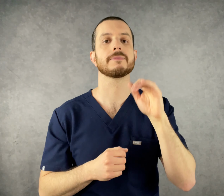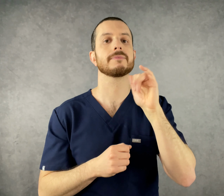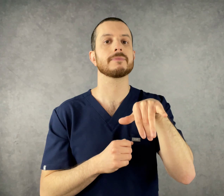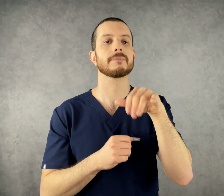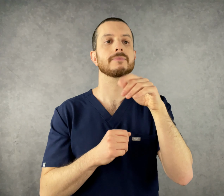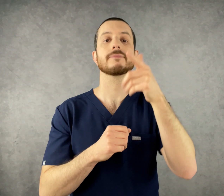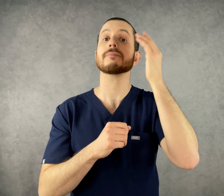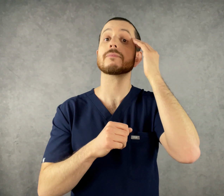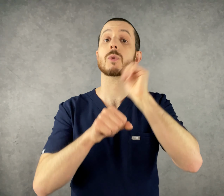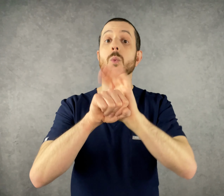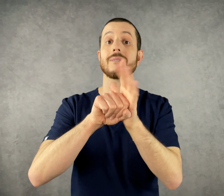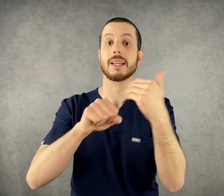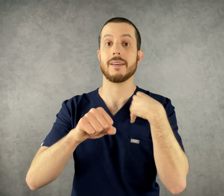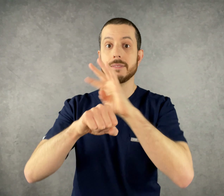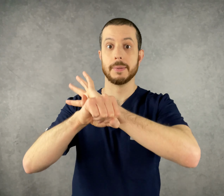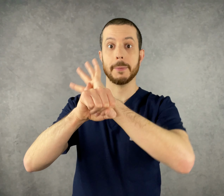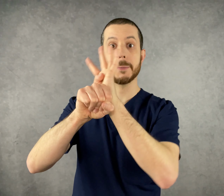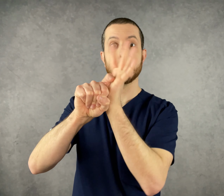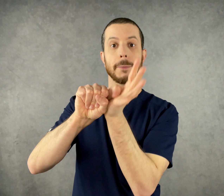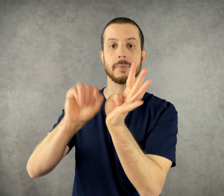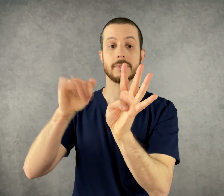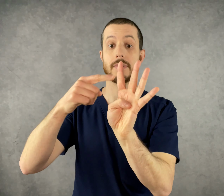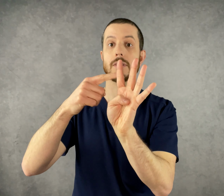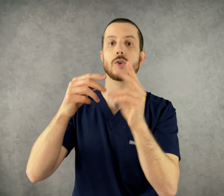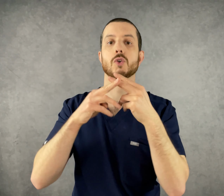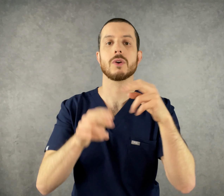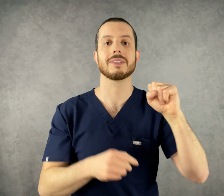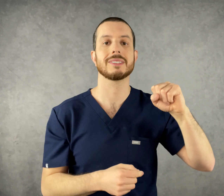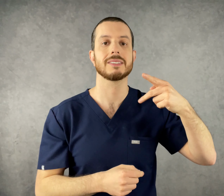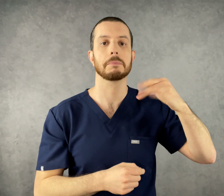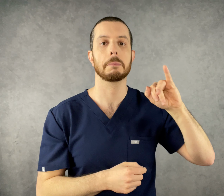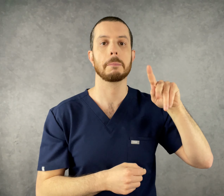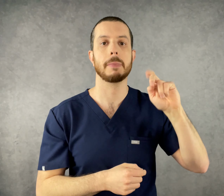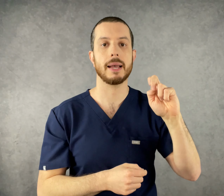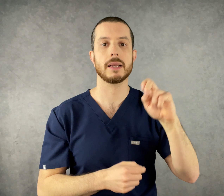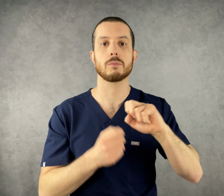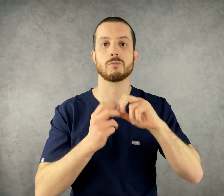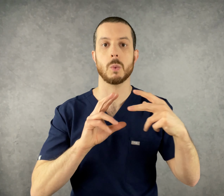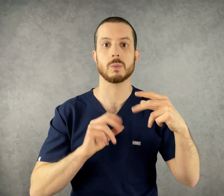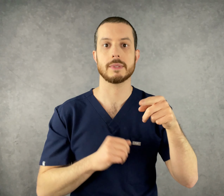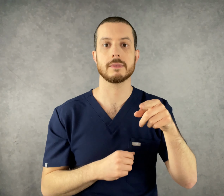You know how the coronavirus has these pointy things on the surface? That pointy thing is called the "spike protein."